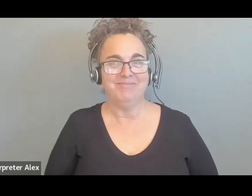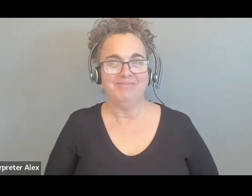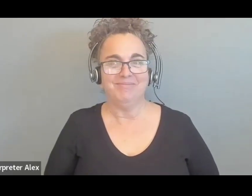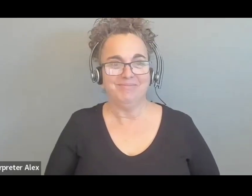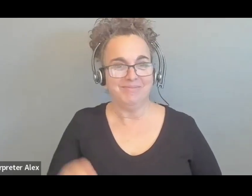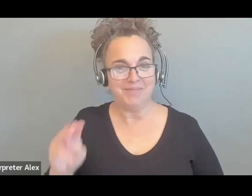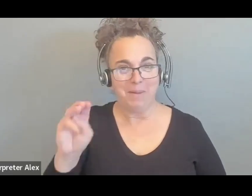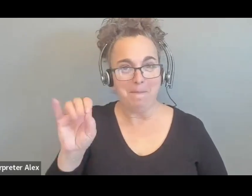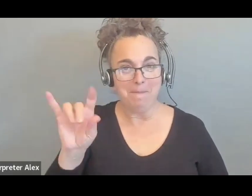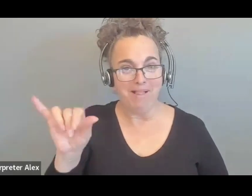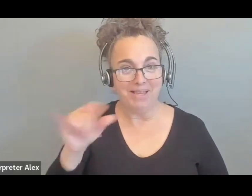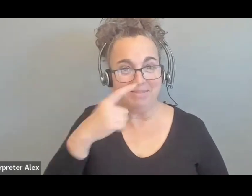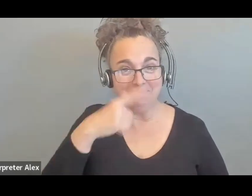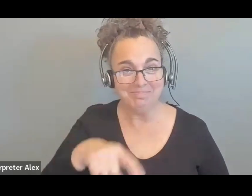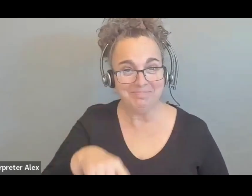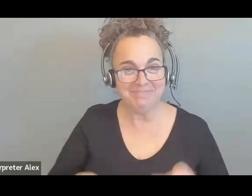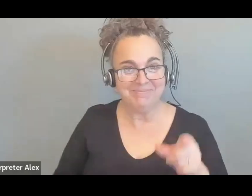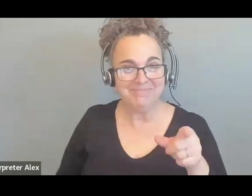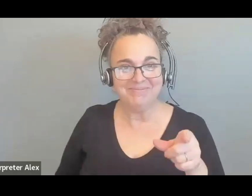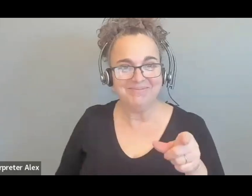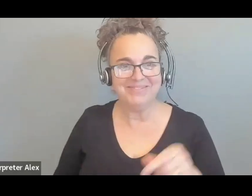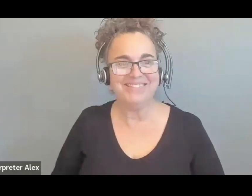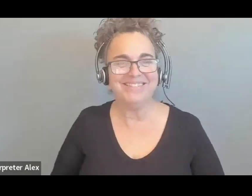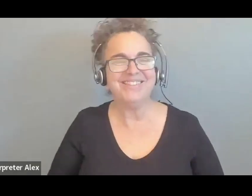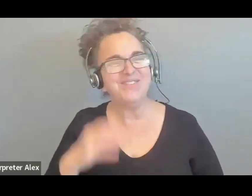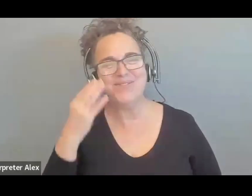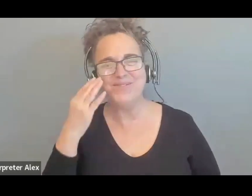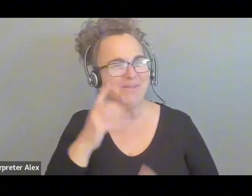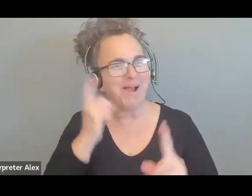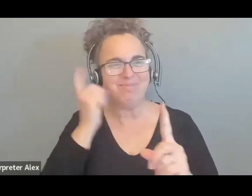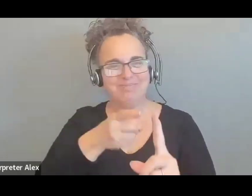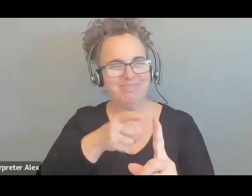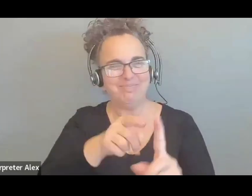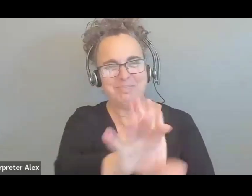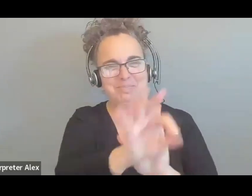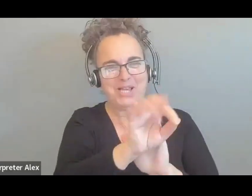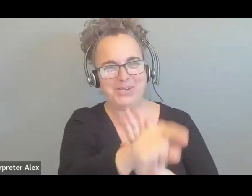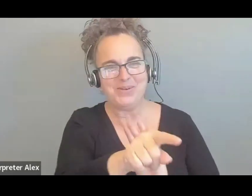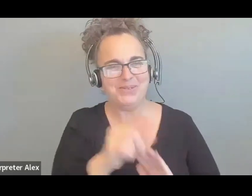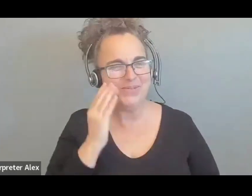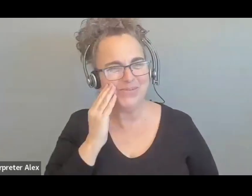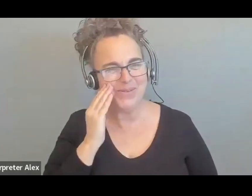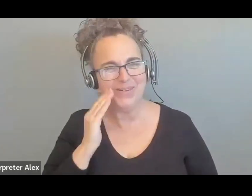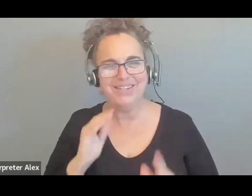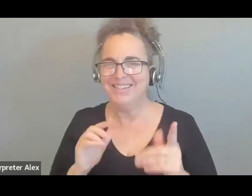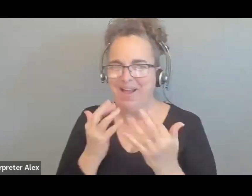Molly, if you will. You knew I was gonna do it. I was just putting a link in the chat